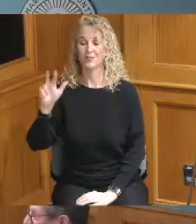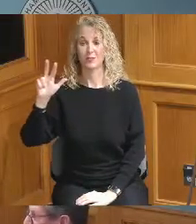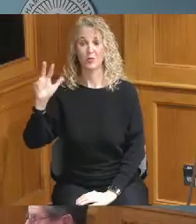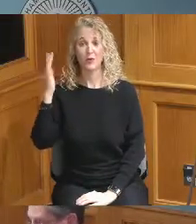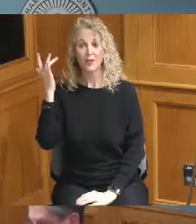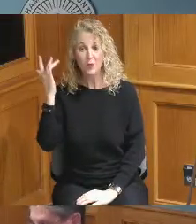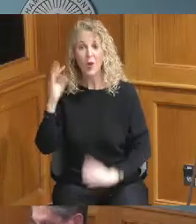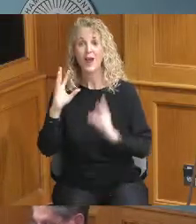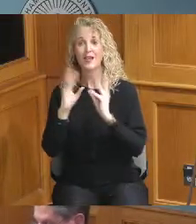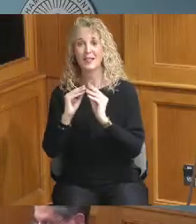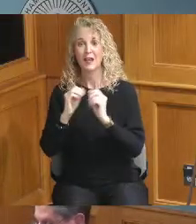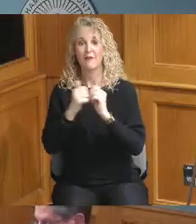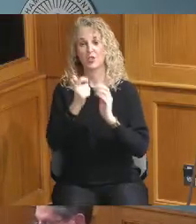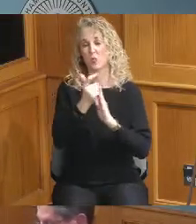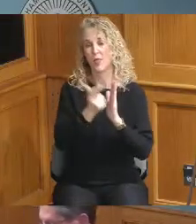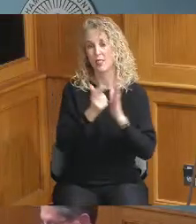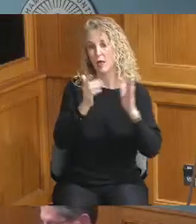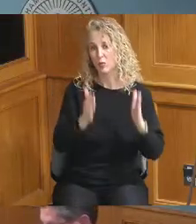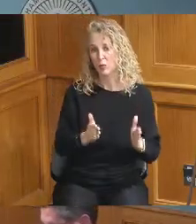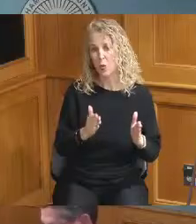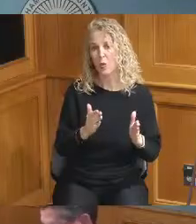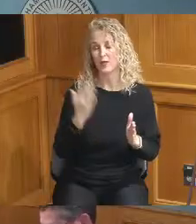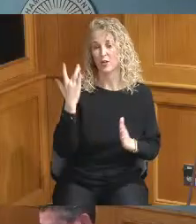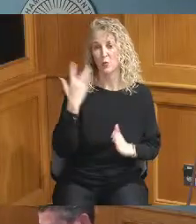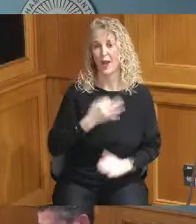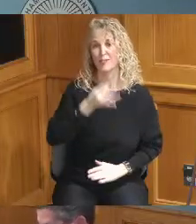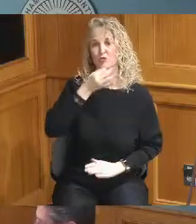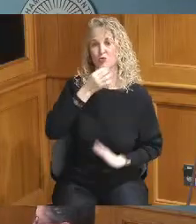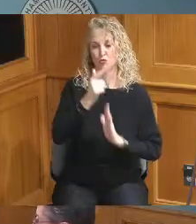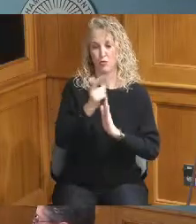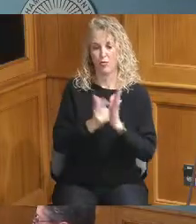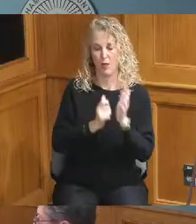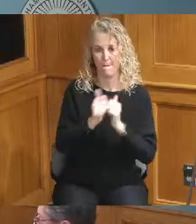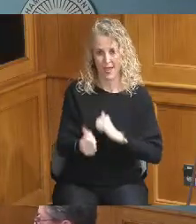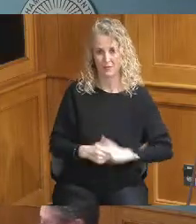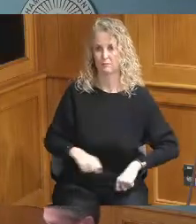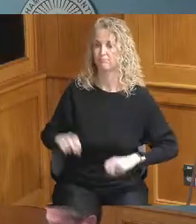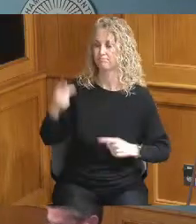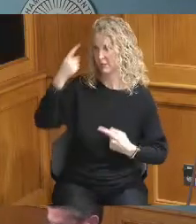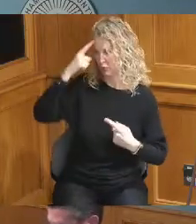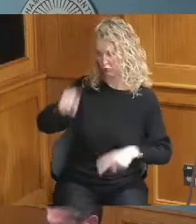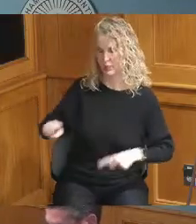with an attorney for the public body concerning imminent litigation second Commissioner J yes